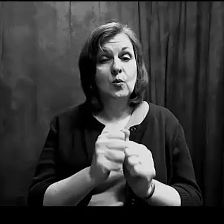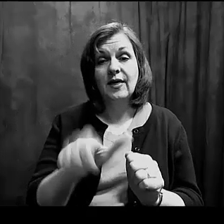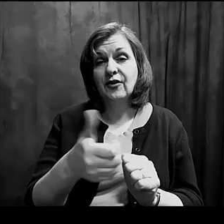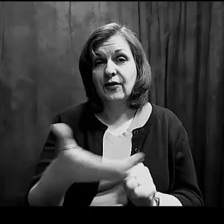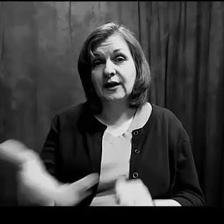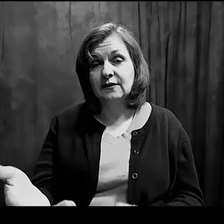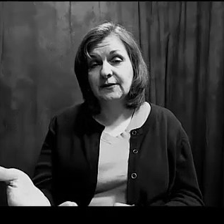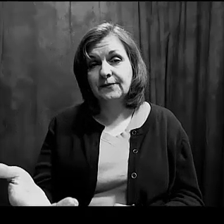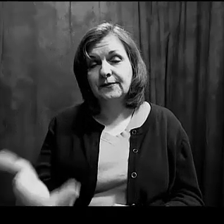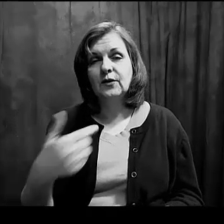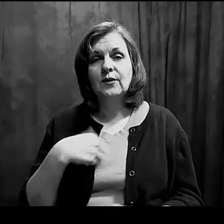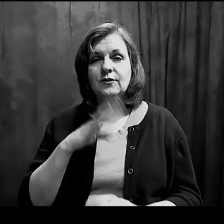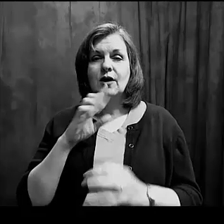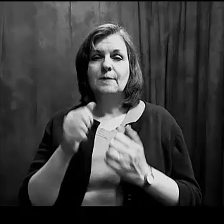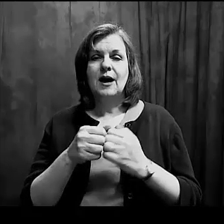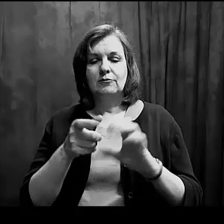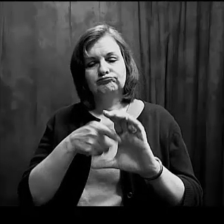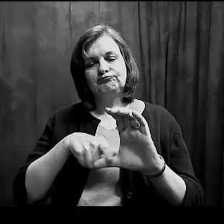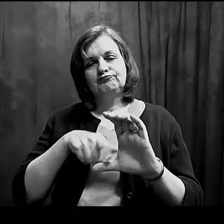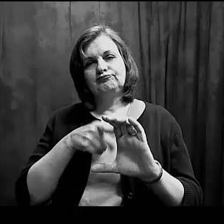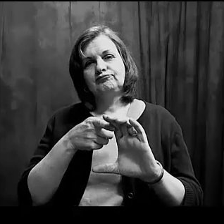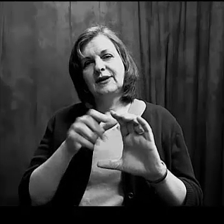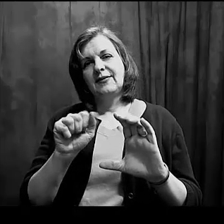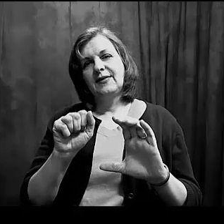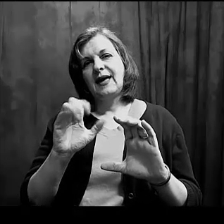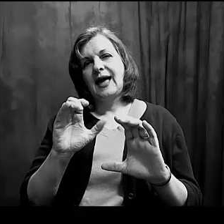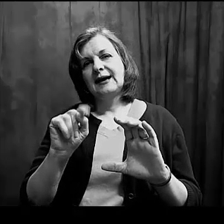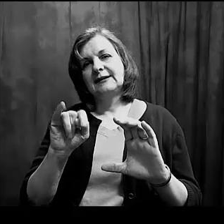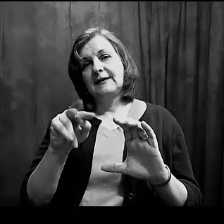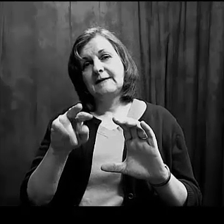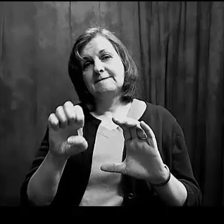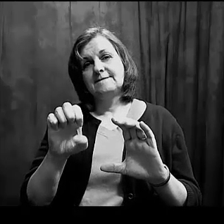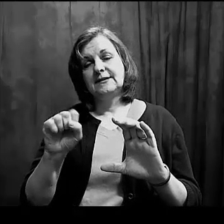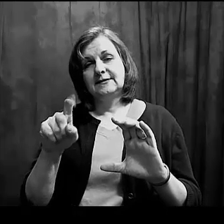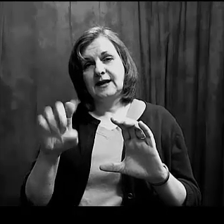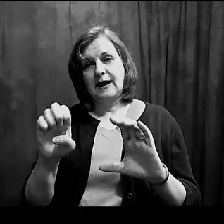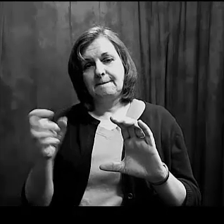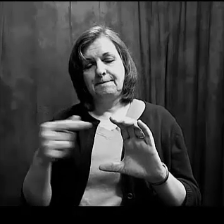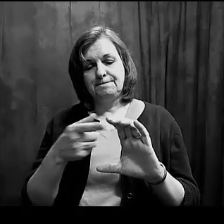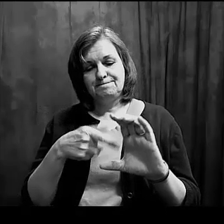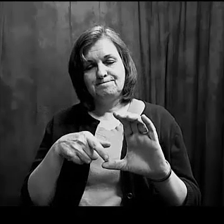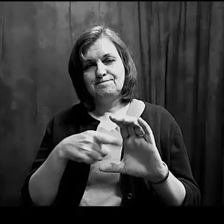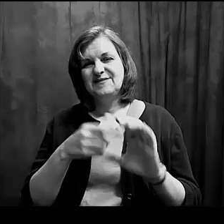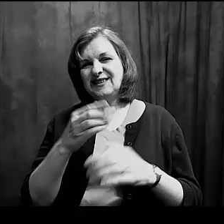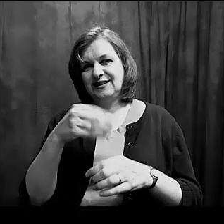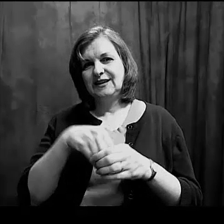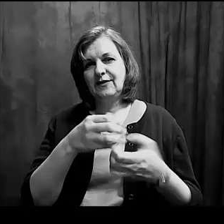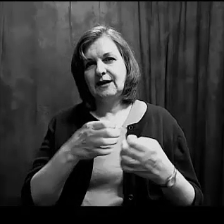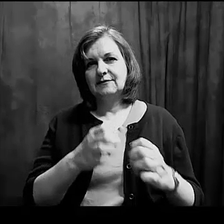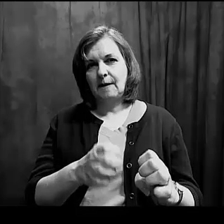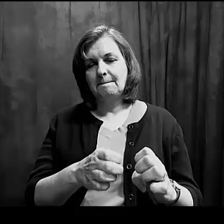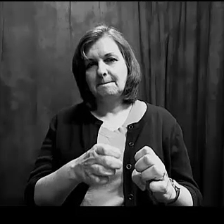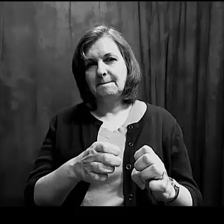is something known as that active site that I was mentioned to you before it's part of the enzyme